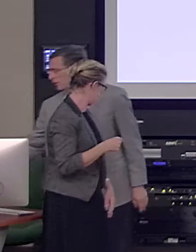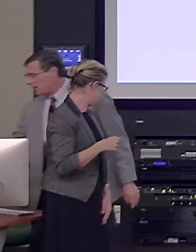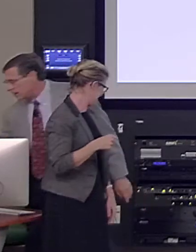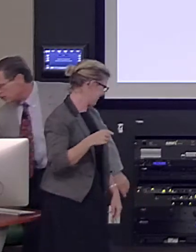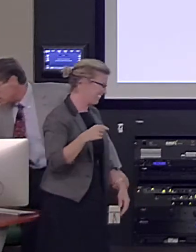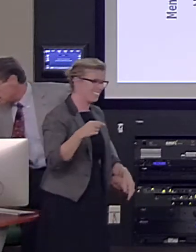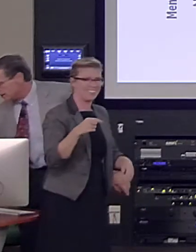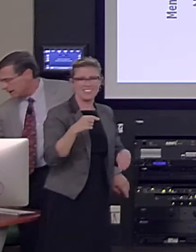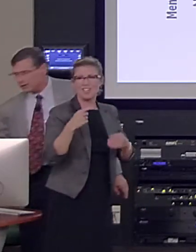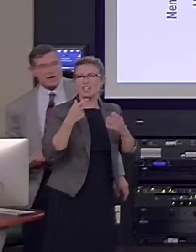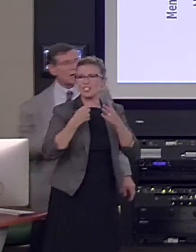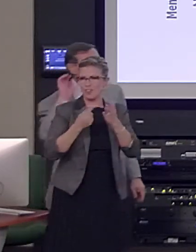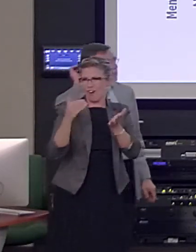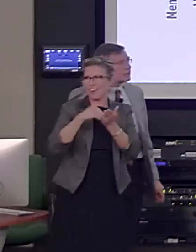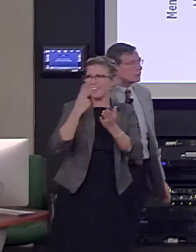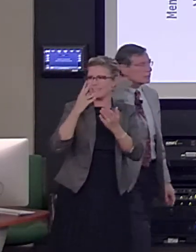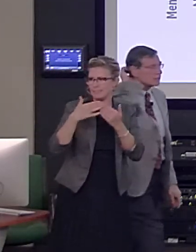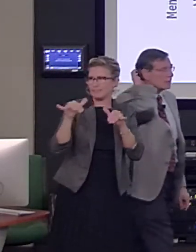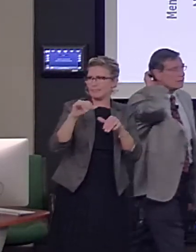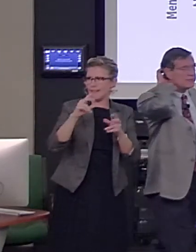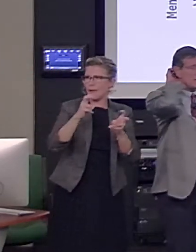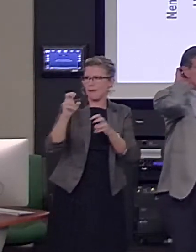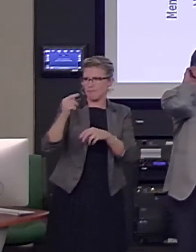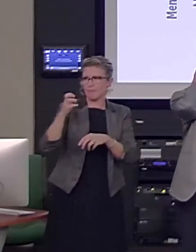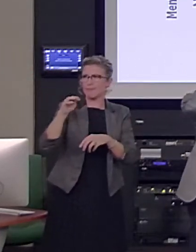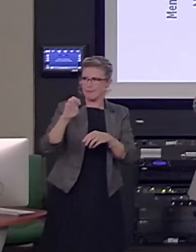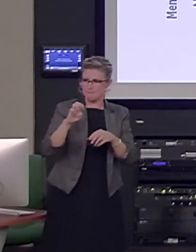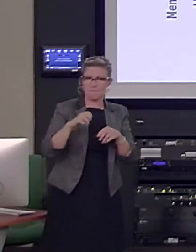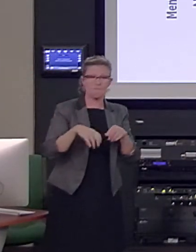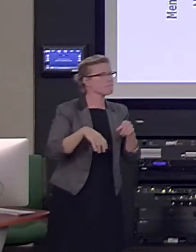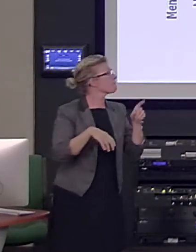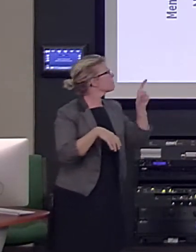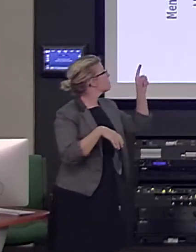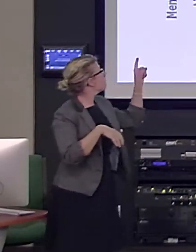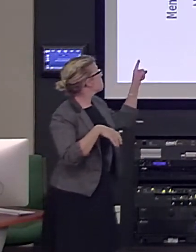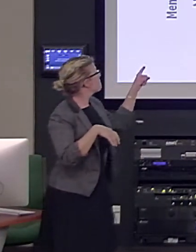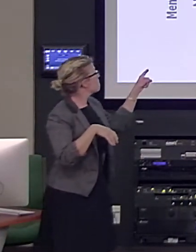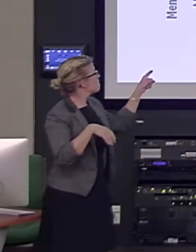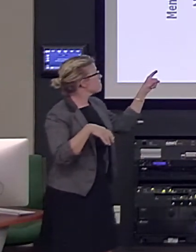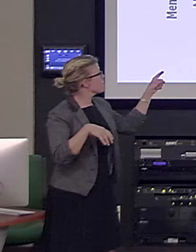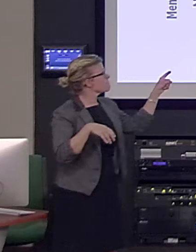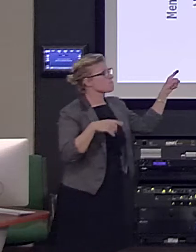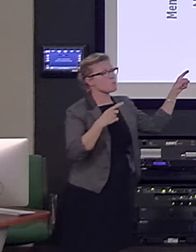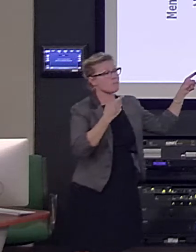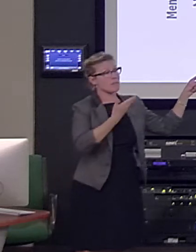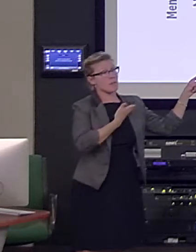So here are the IQ scores of the infants while they were still living in the institution.